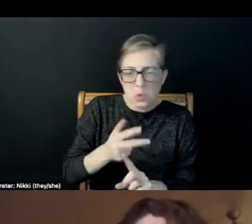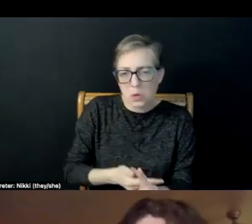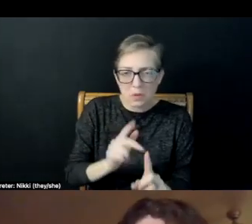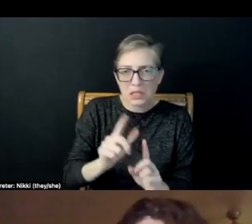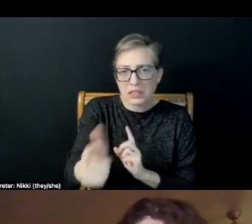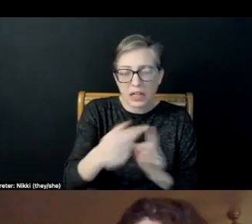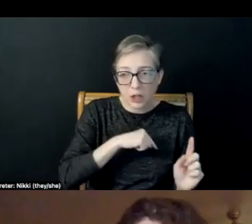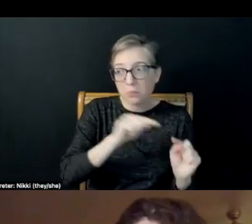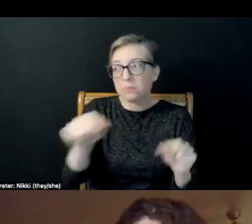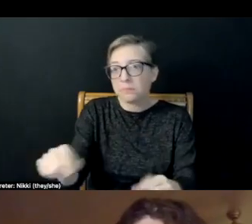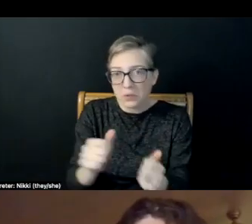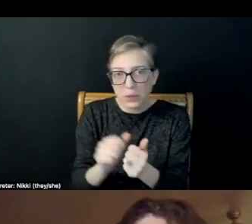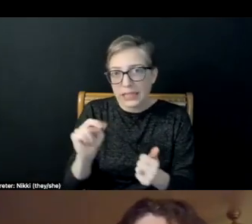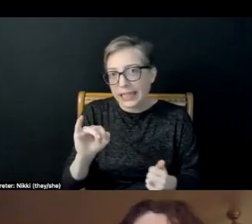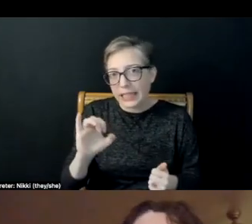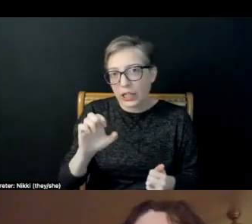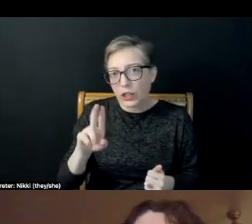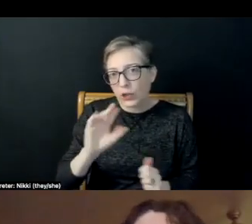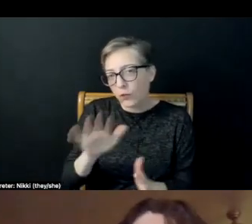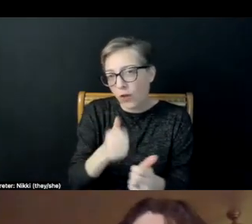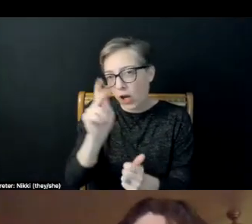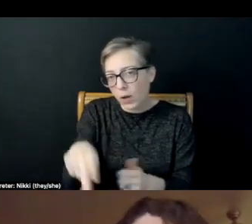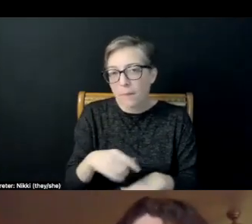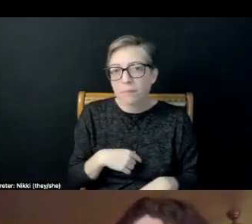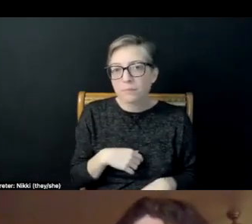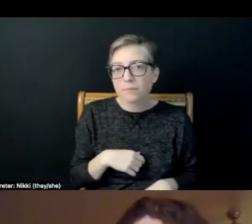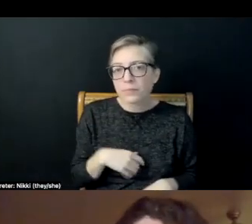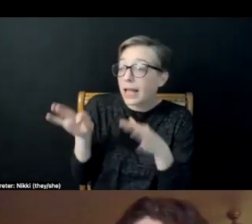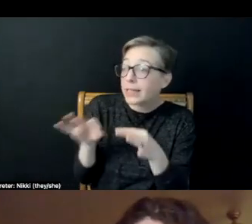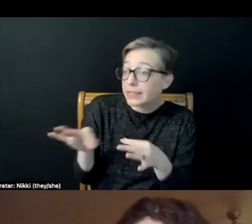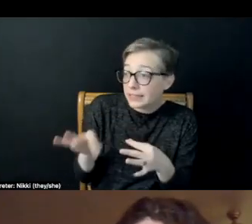the OT said something like I told them you would be okay.